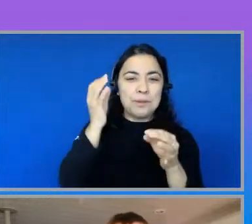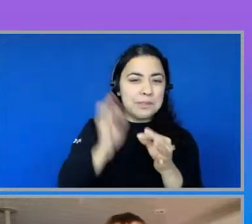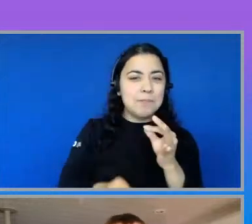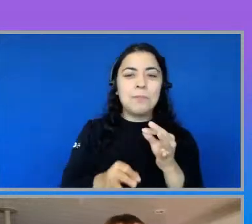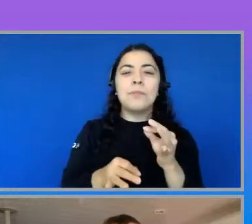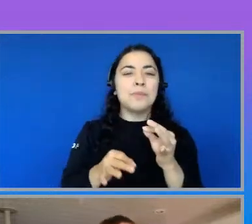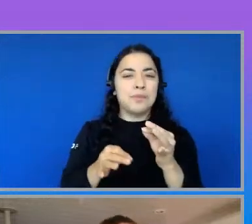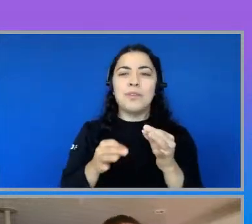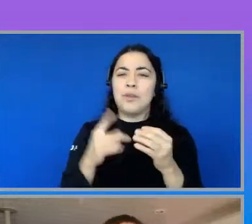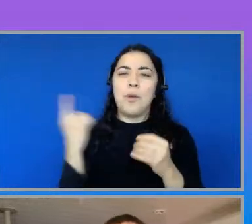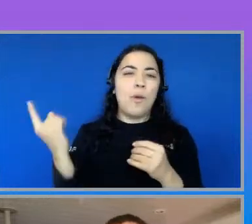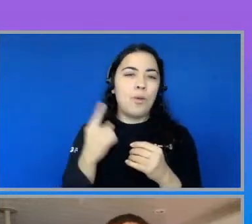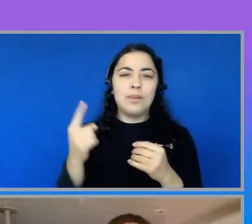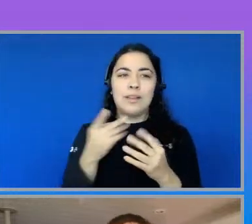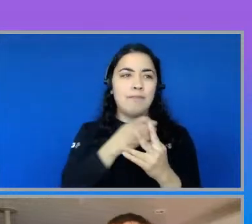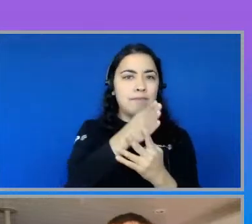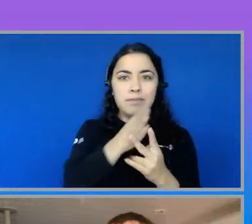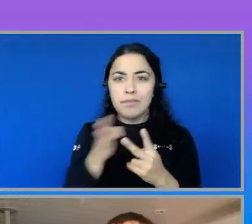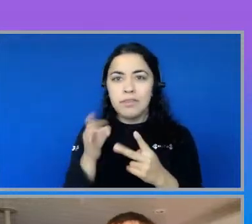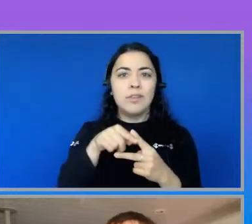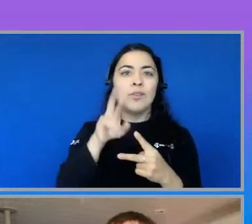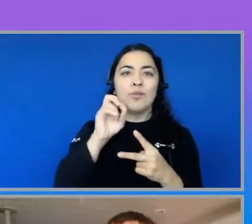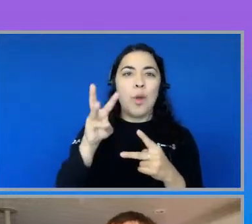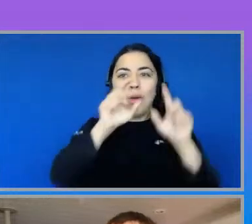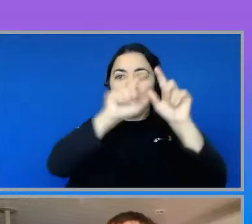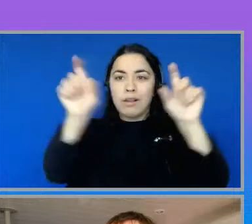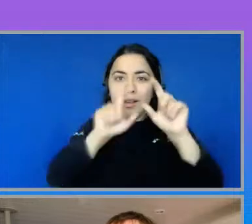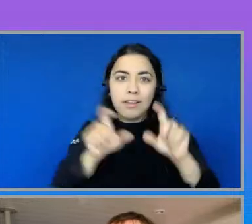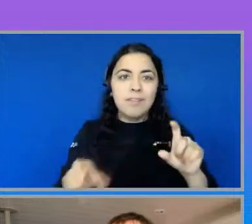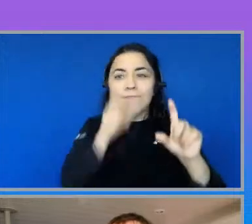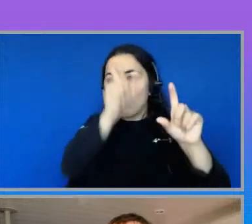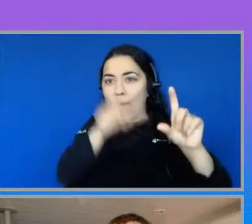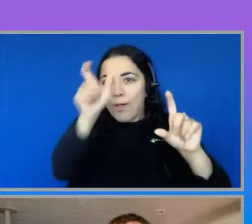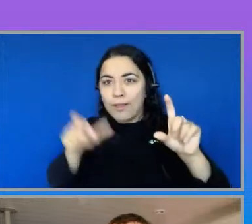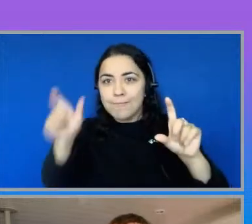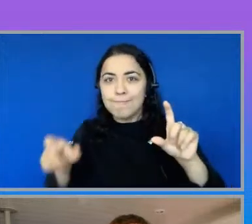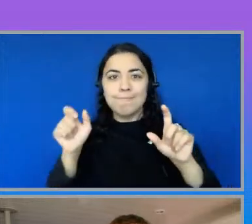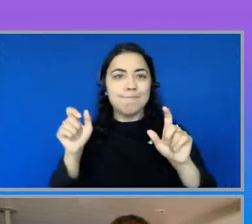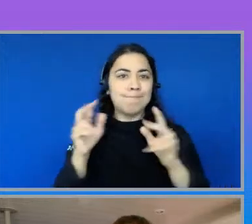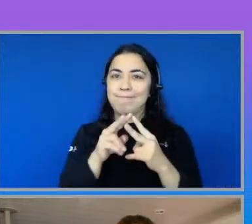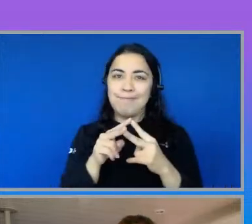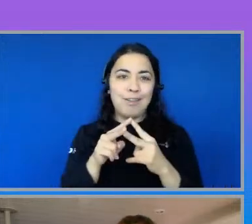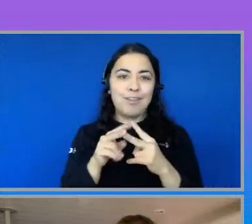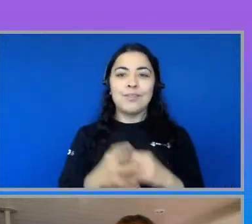dimensions. We've always got